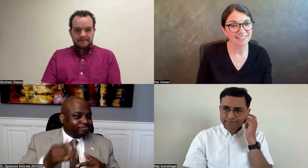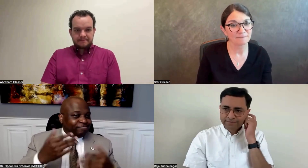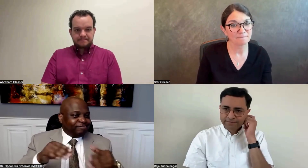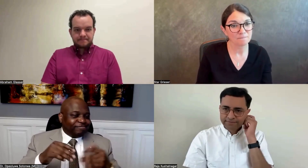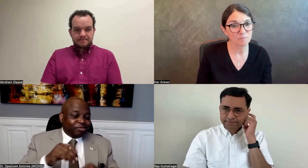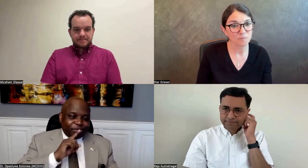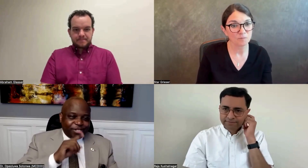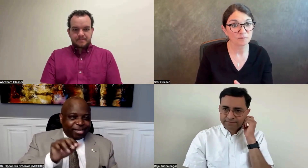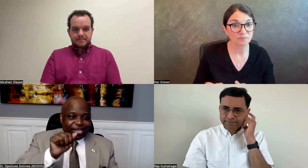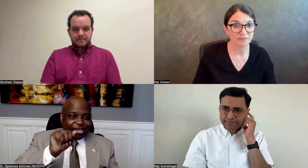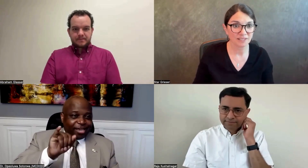AI